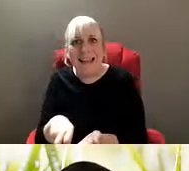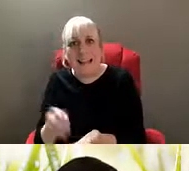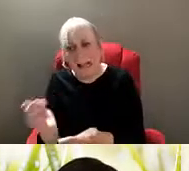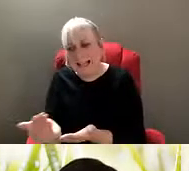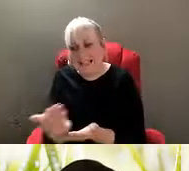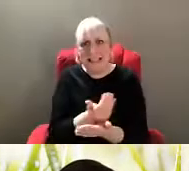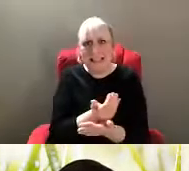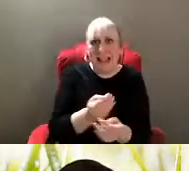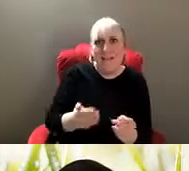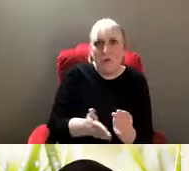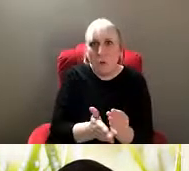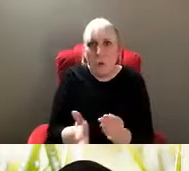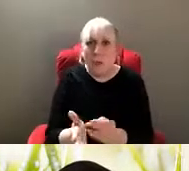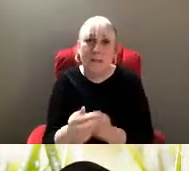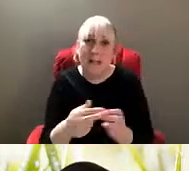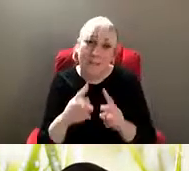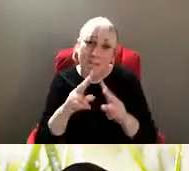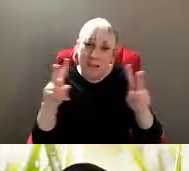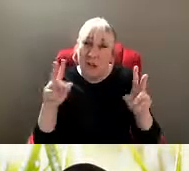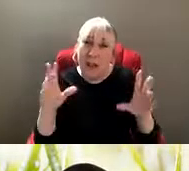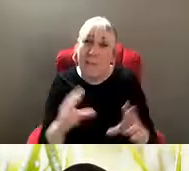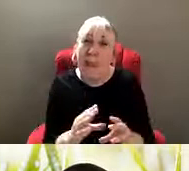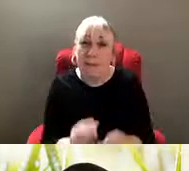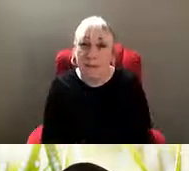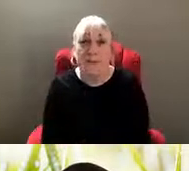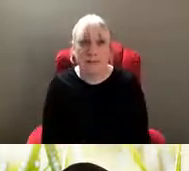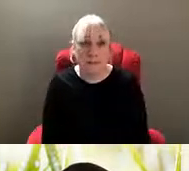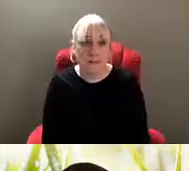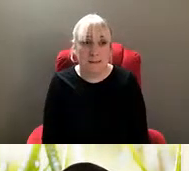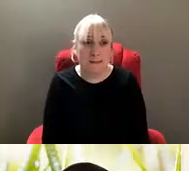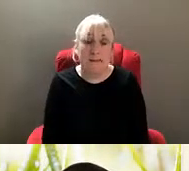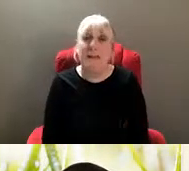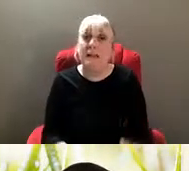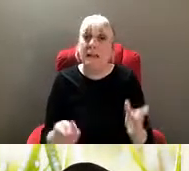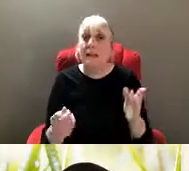people with visual impairment as well another issue about accessibility we